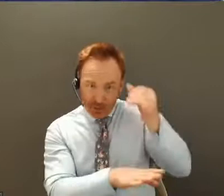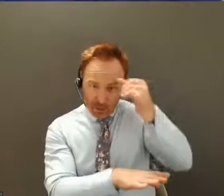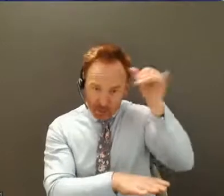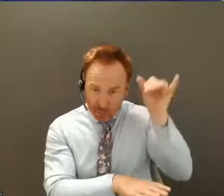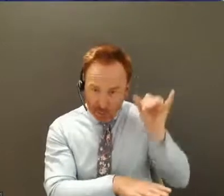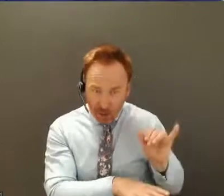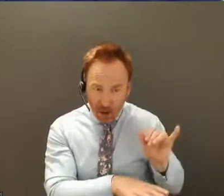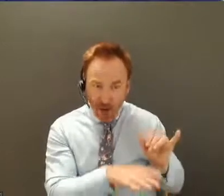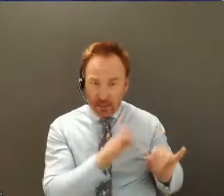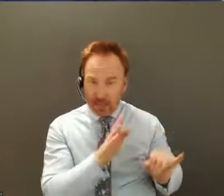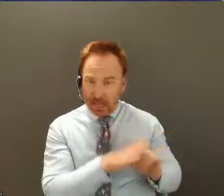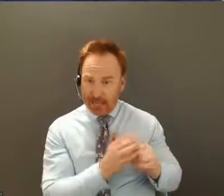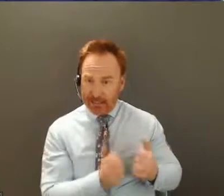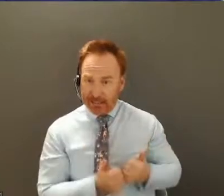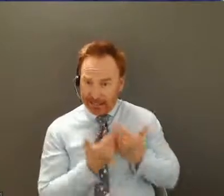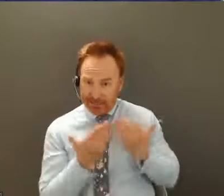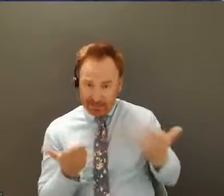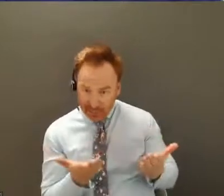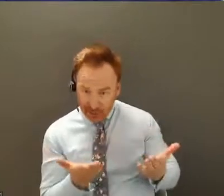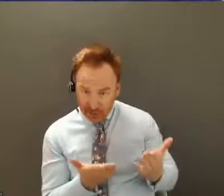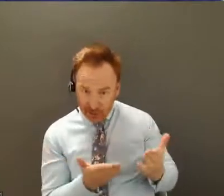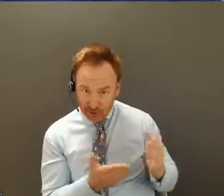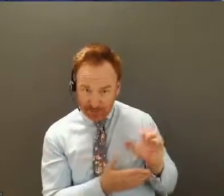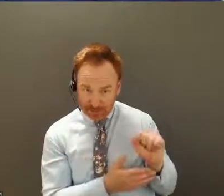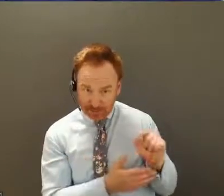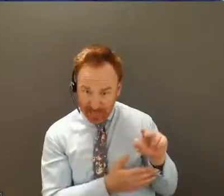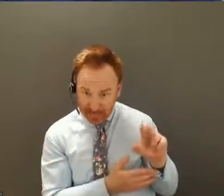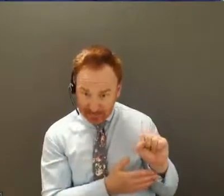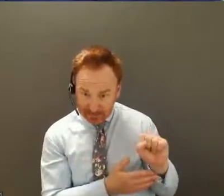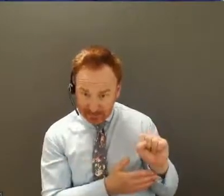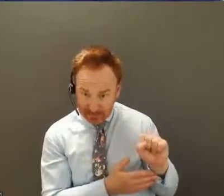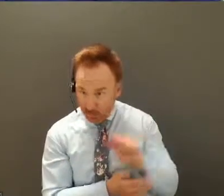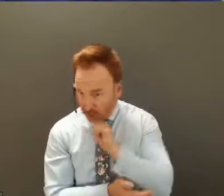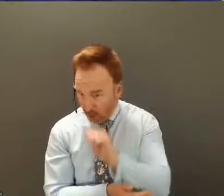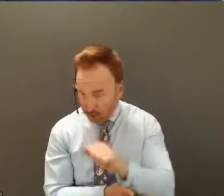out of my scope to speculate, there were many experts weighing